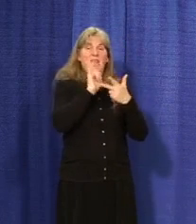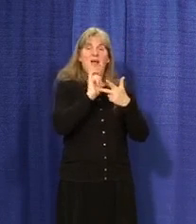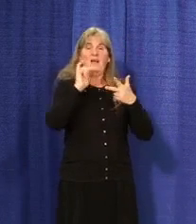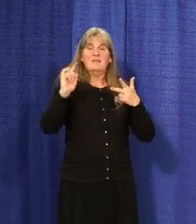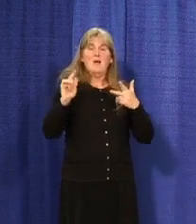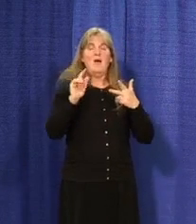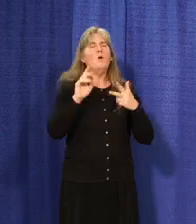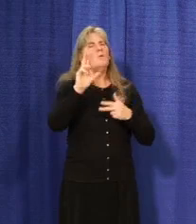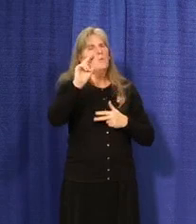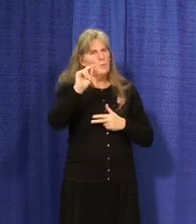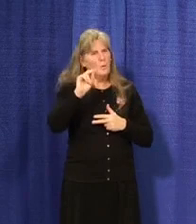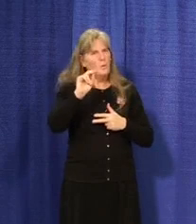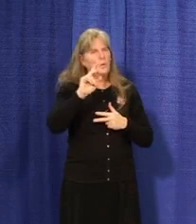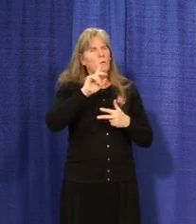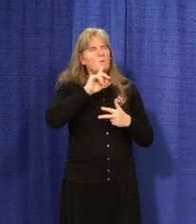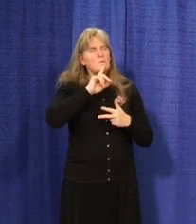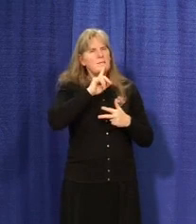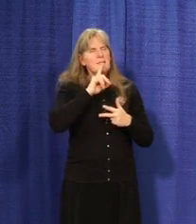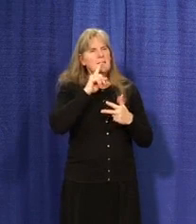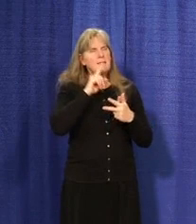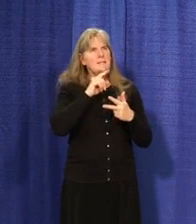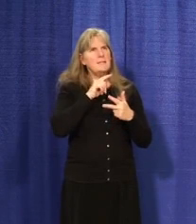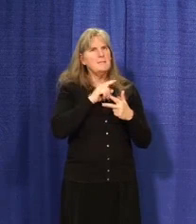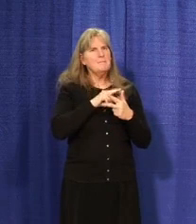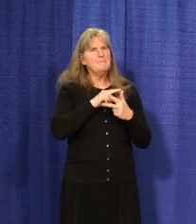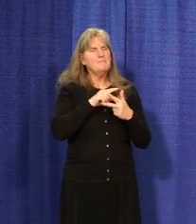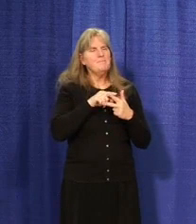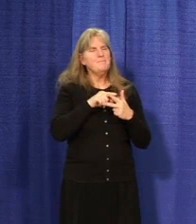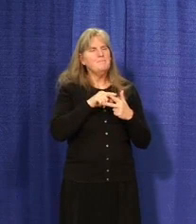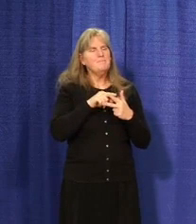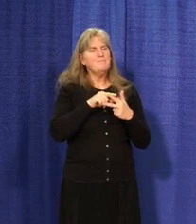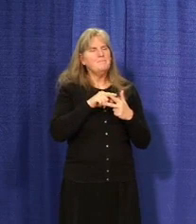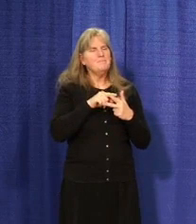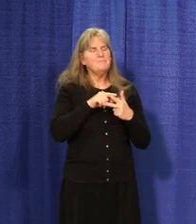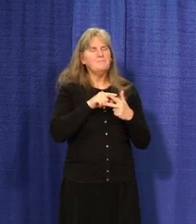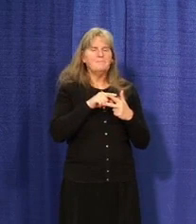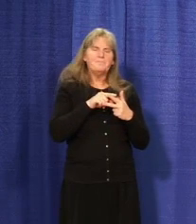that.